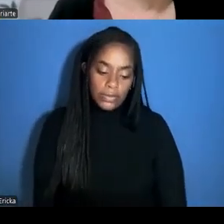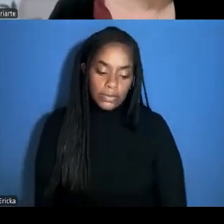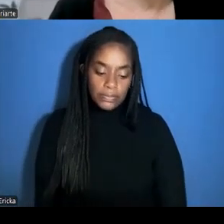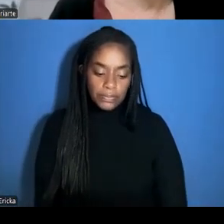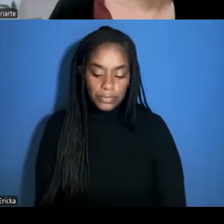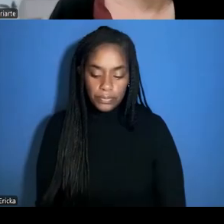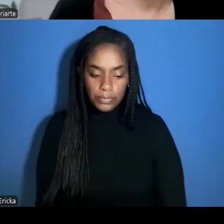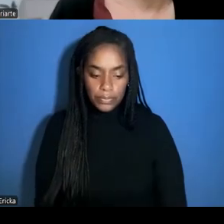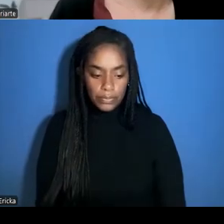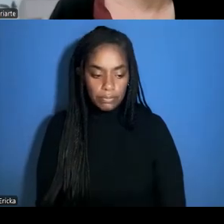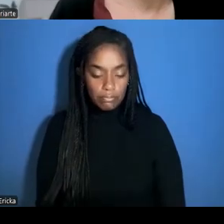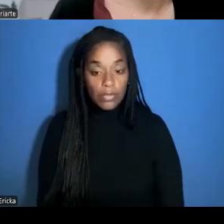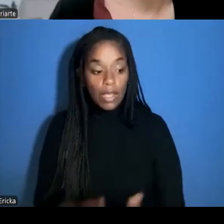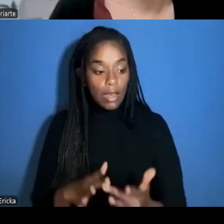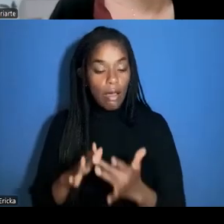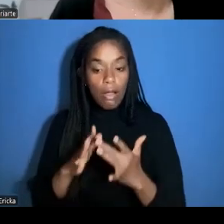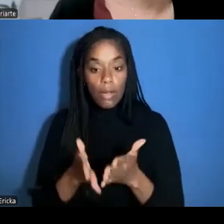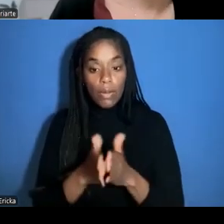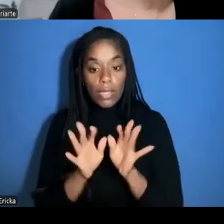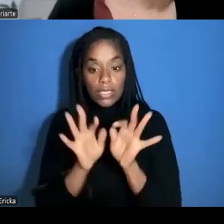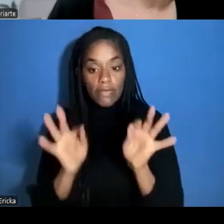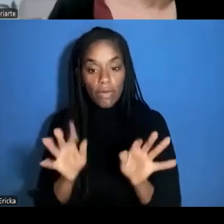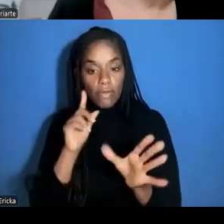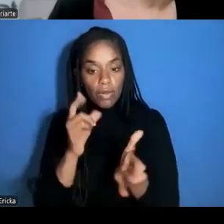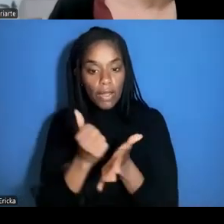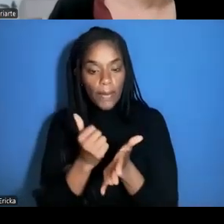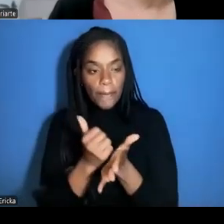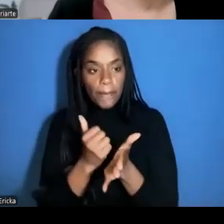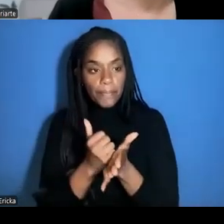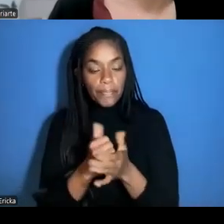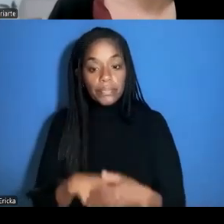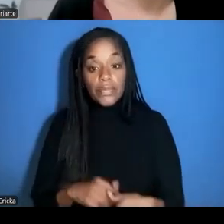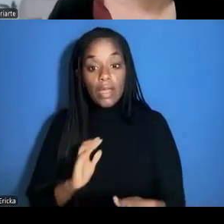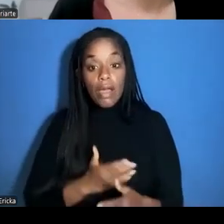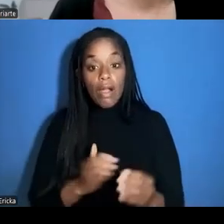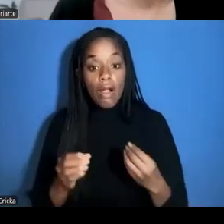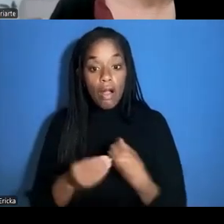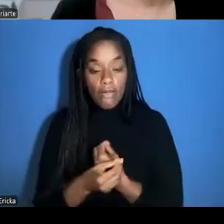online request form for assistance. Our Office of Clients' Rights Advocate is our,